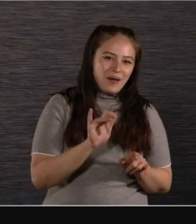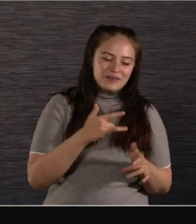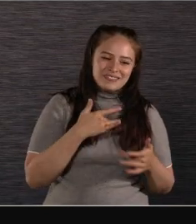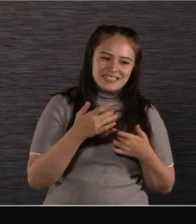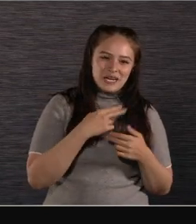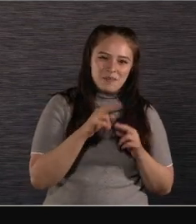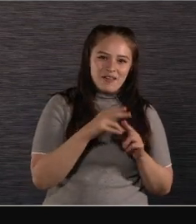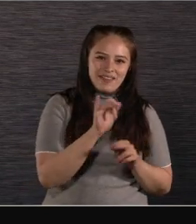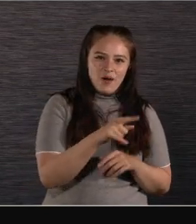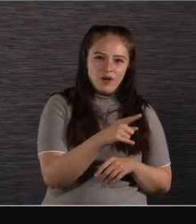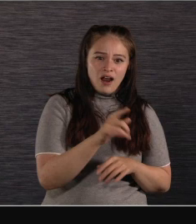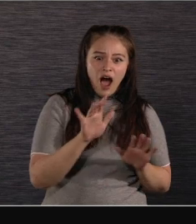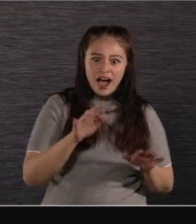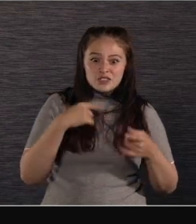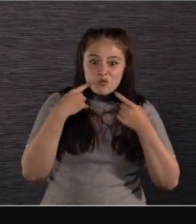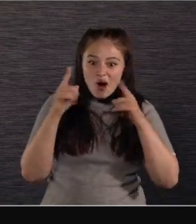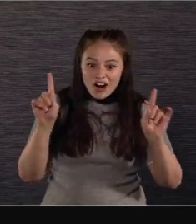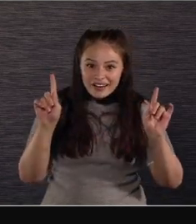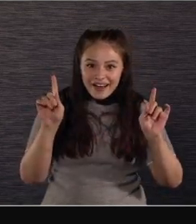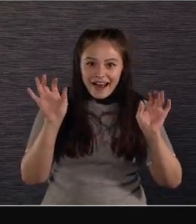It's working